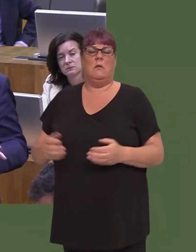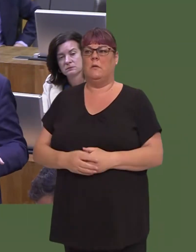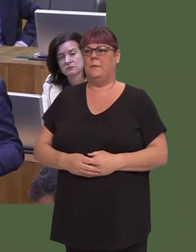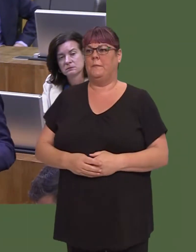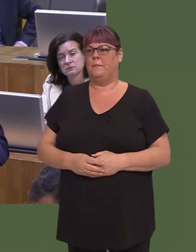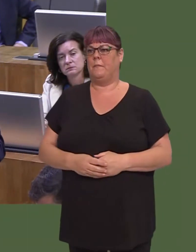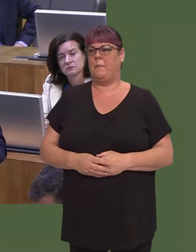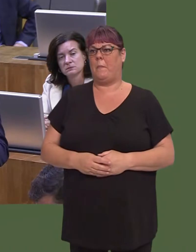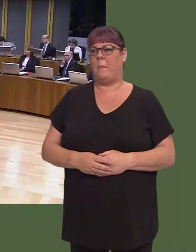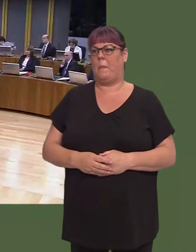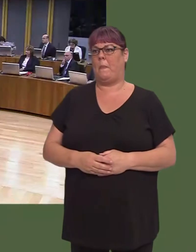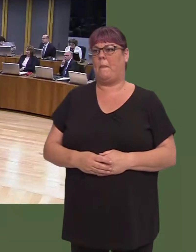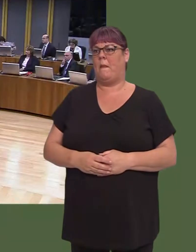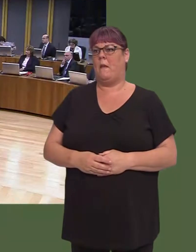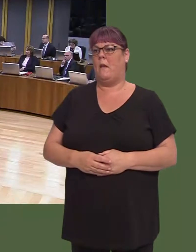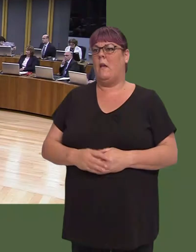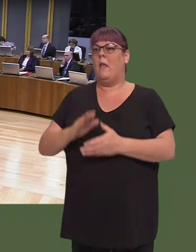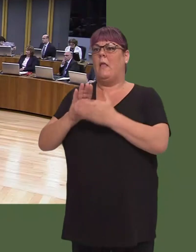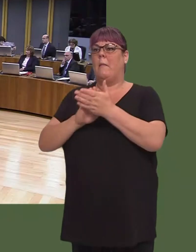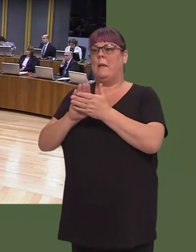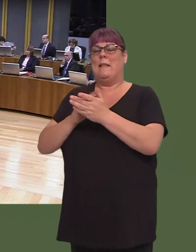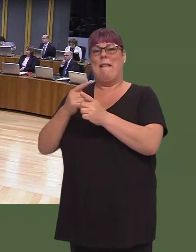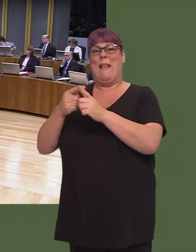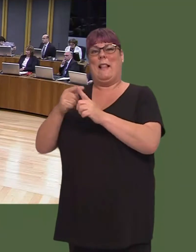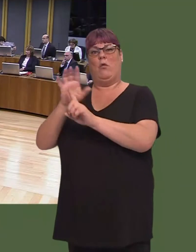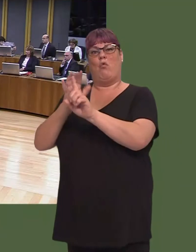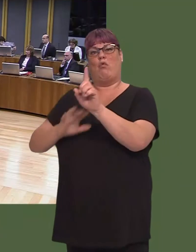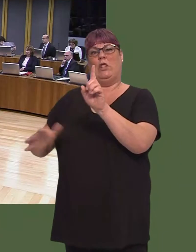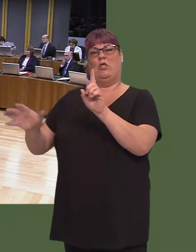at 3.8 per cent. That would have been unthought of in the days before devolution.